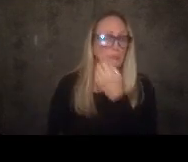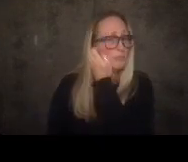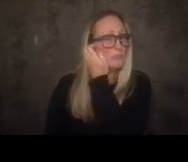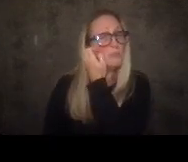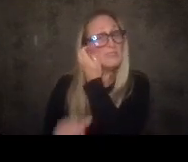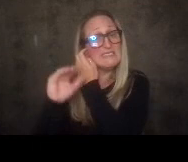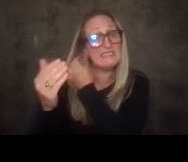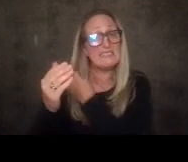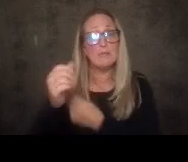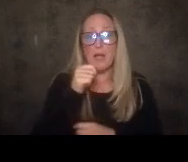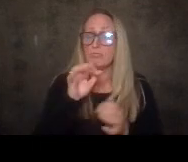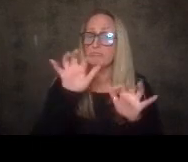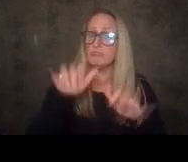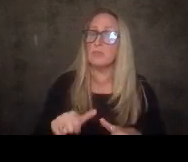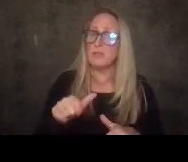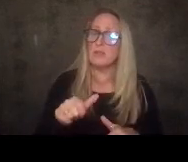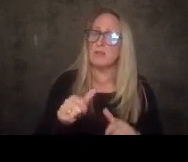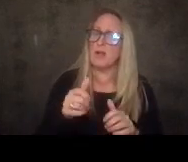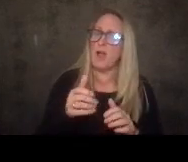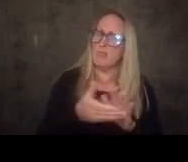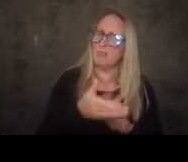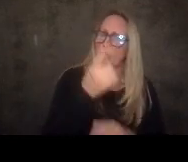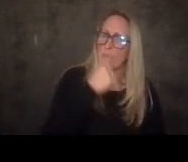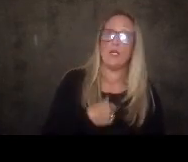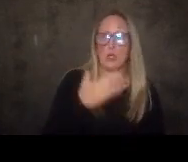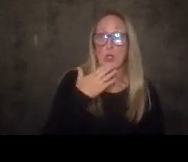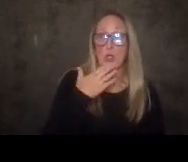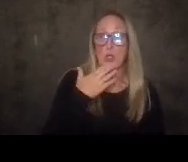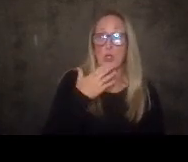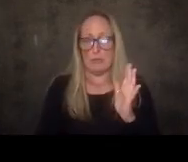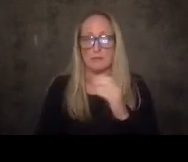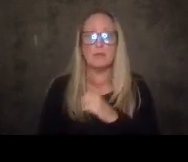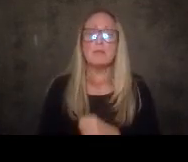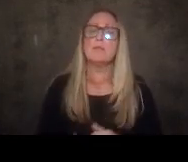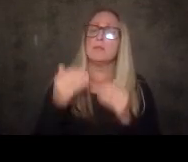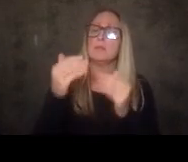a generated one for me, so it's a good thing. I double checked. Let's go ahead and write a brief